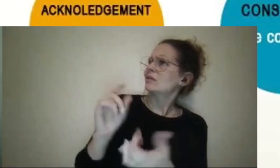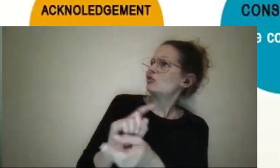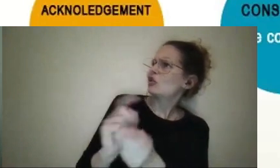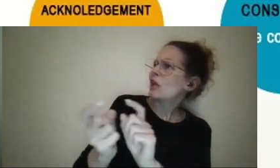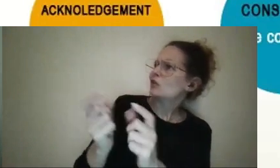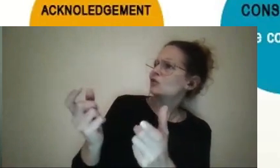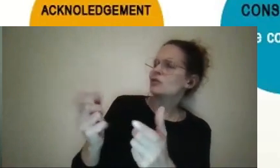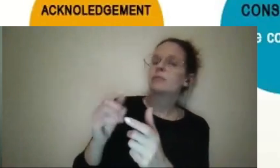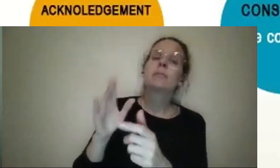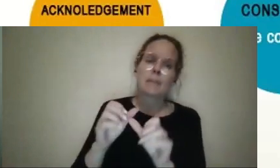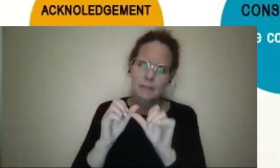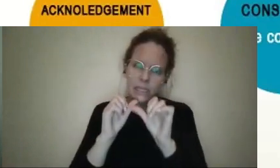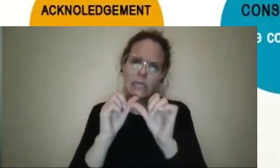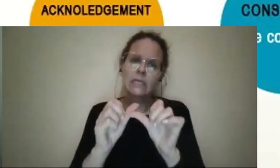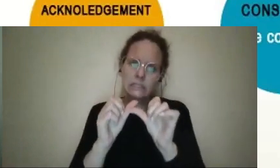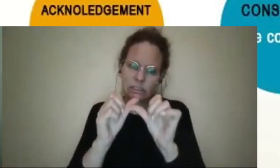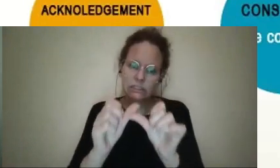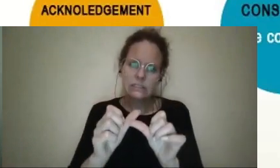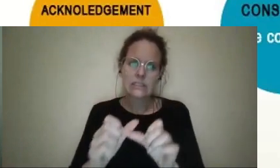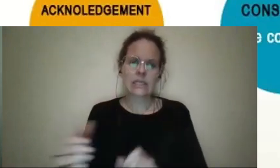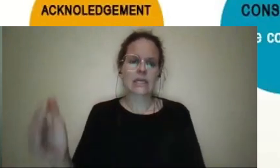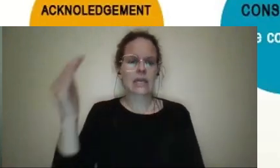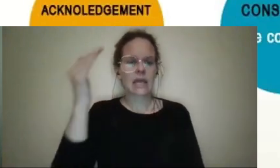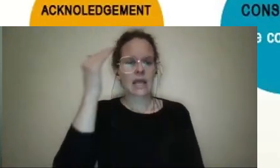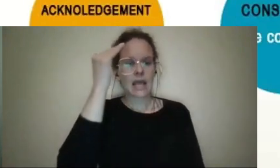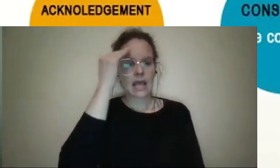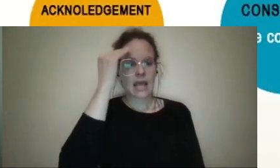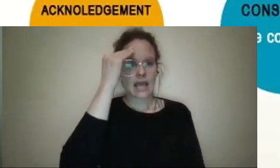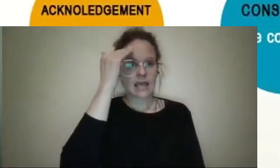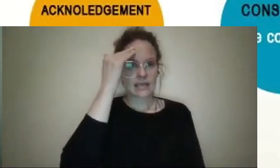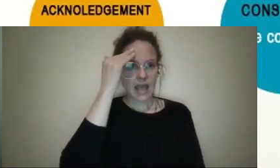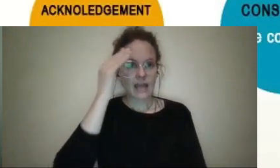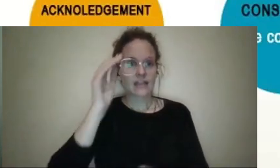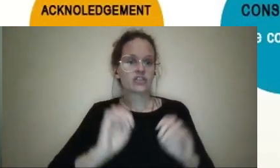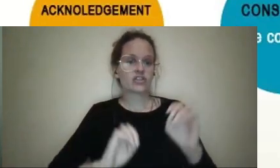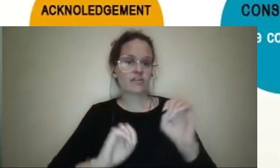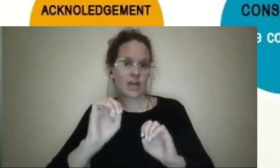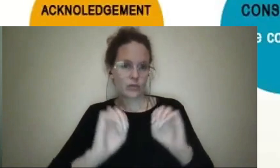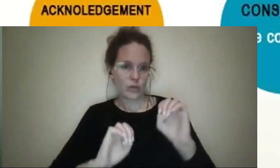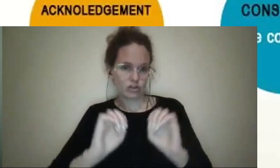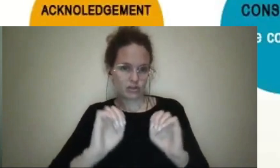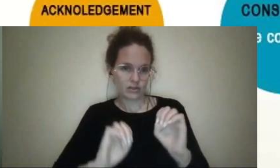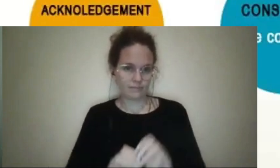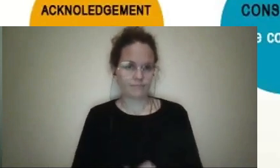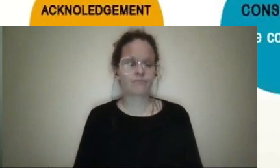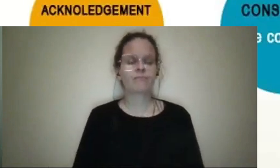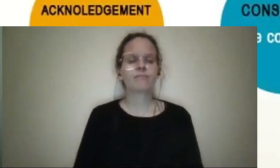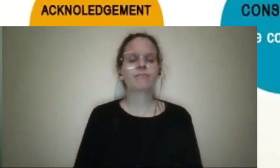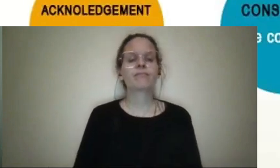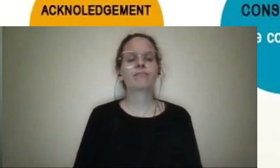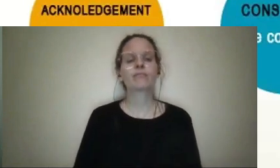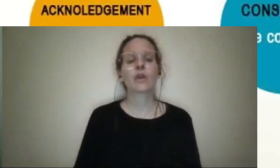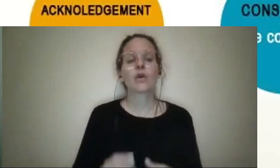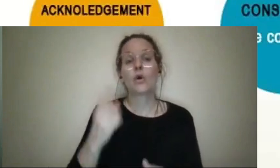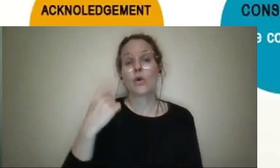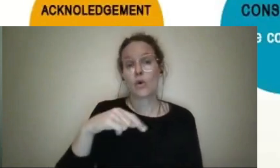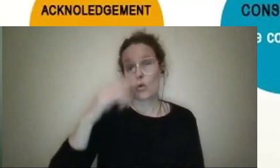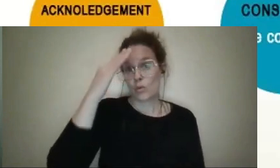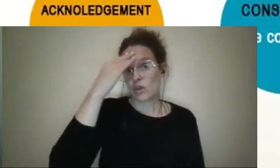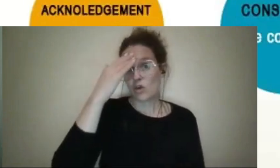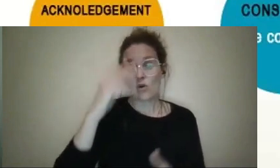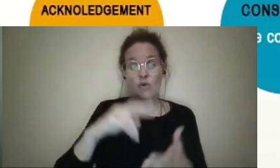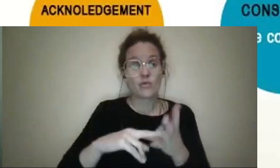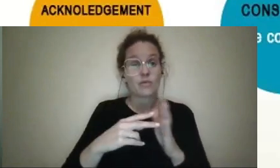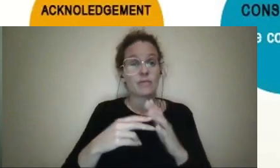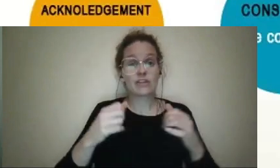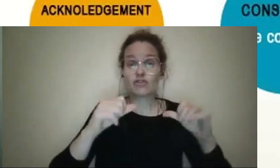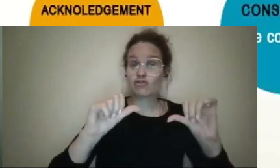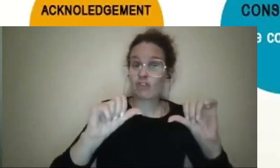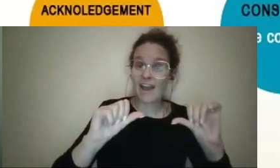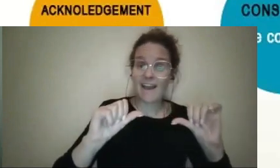Acknowledge and evaluation. This is, as we know as parents, it's trial and error. May work one